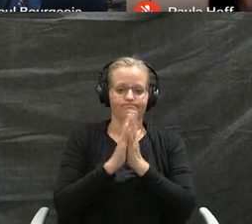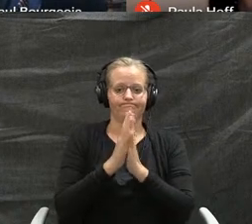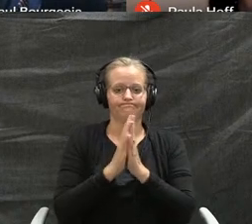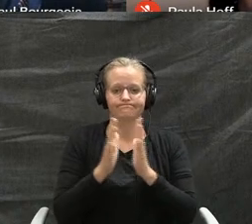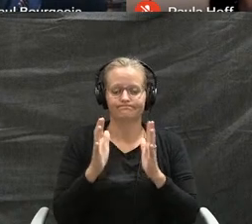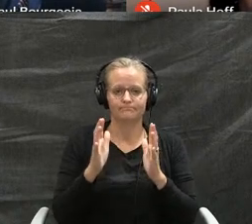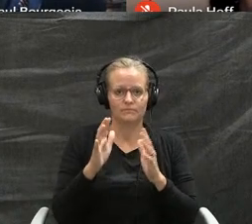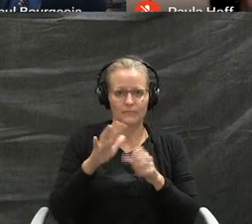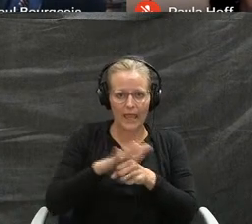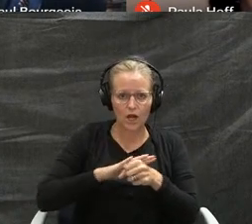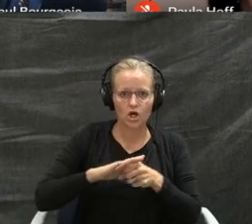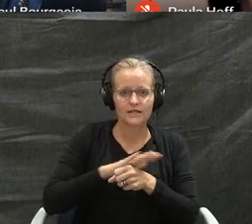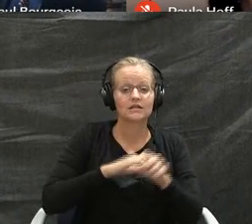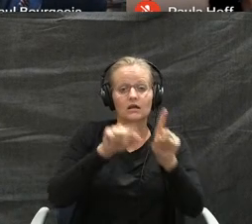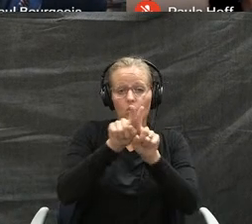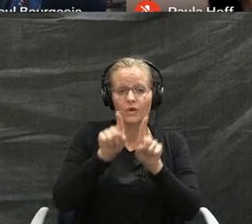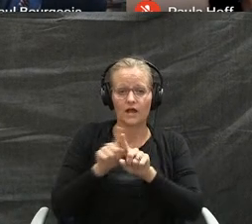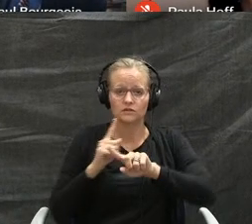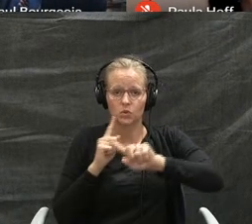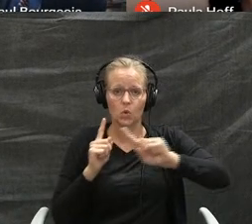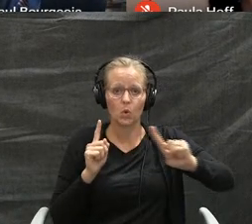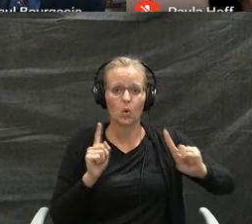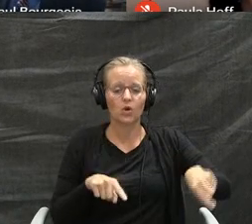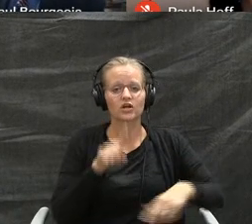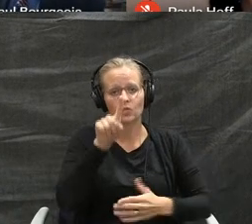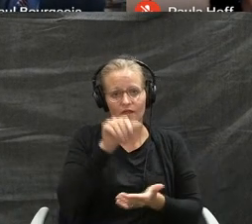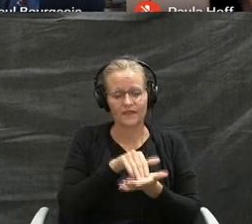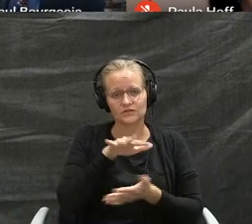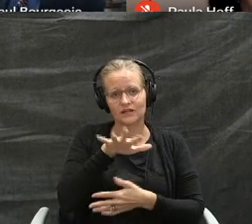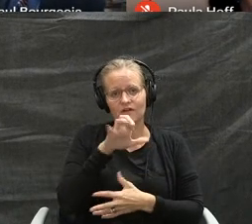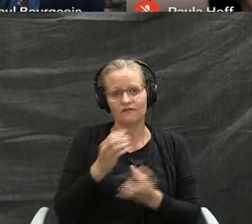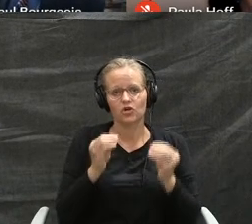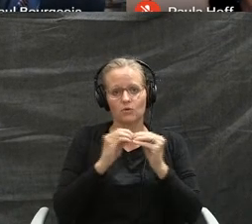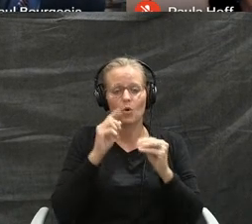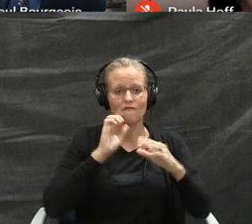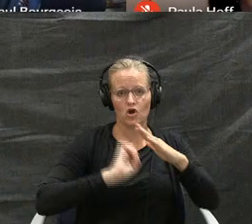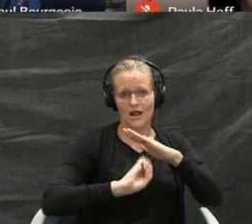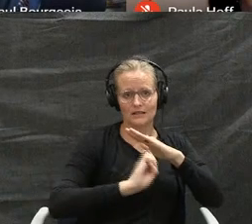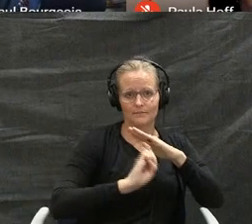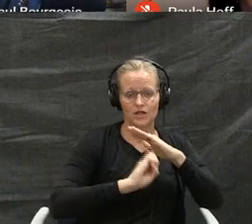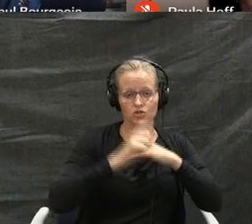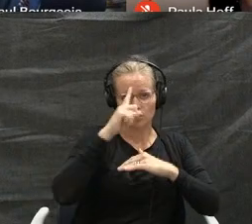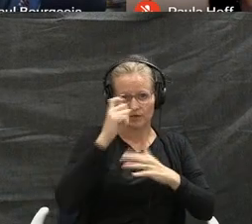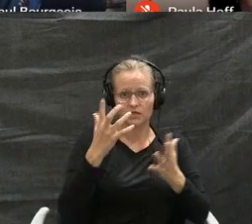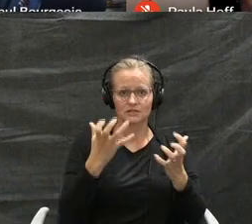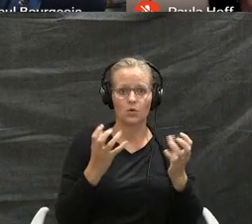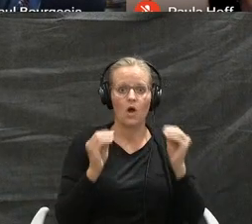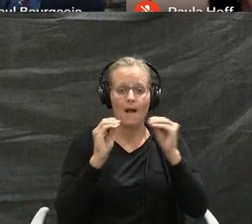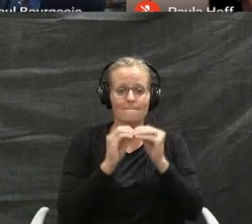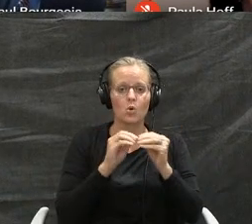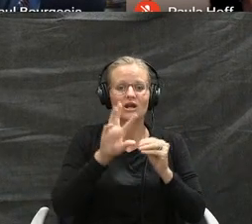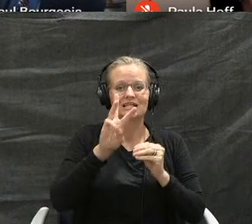the elementary school, we just ordered another 1500 because. They want to do a lot of 6 foot distancing on the floors, a